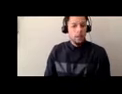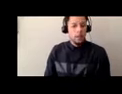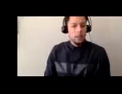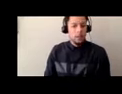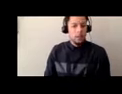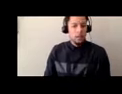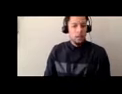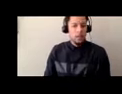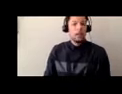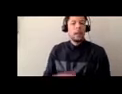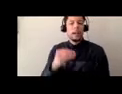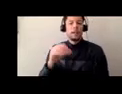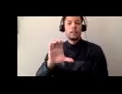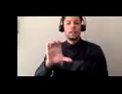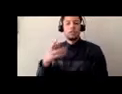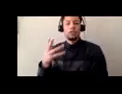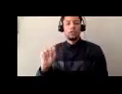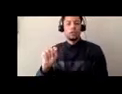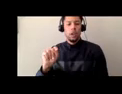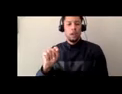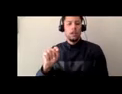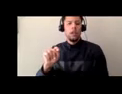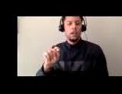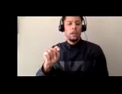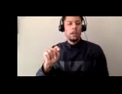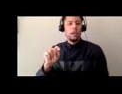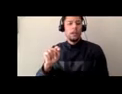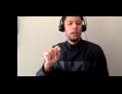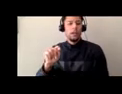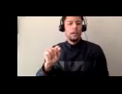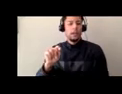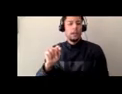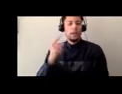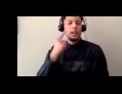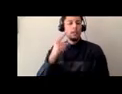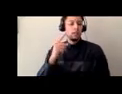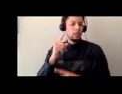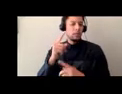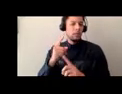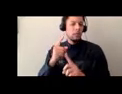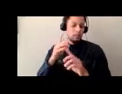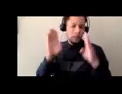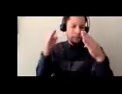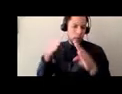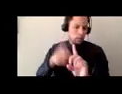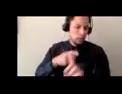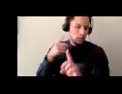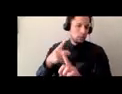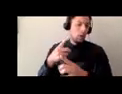Sharon Brisolara: And I'm putting these in a different color later since they're not